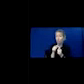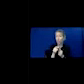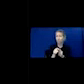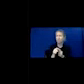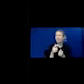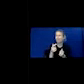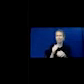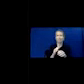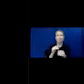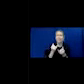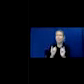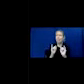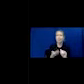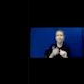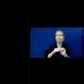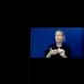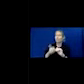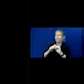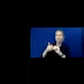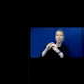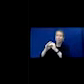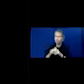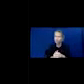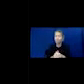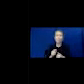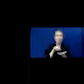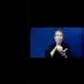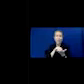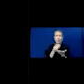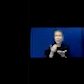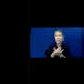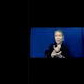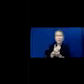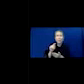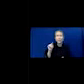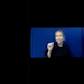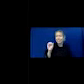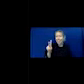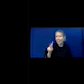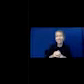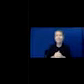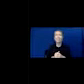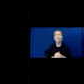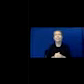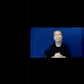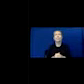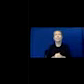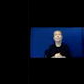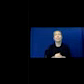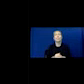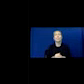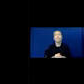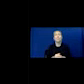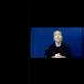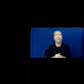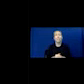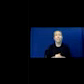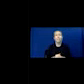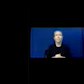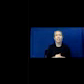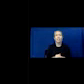She learned a lot of new tasks since the beginning of me watching her in her observation, and